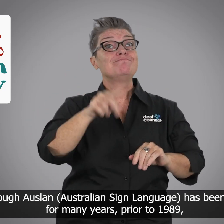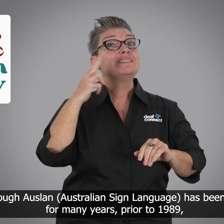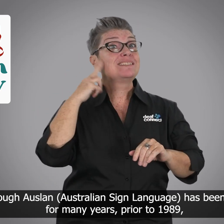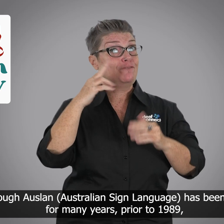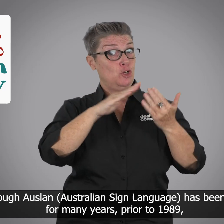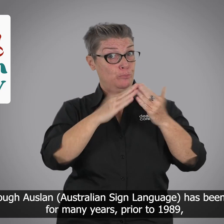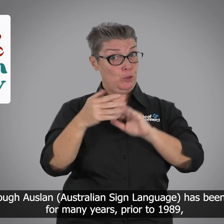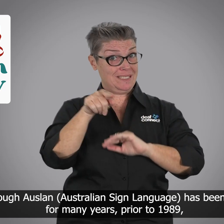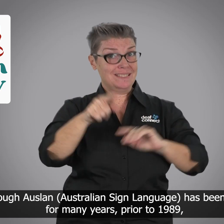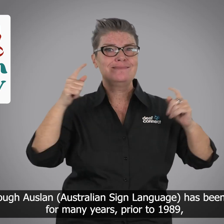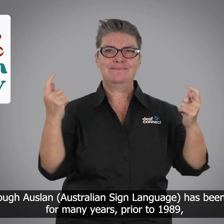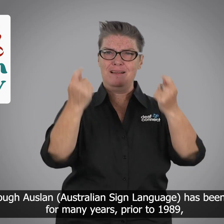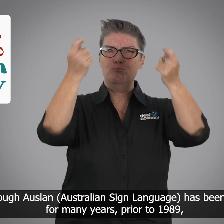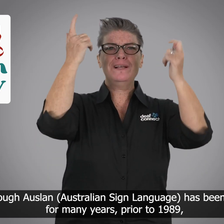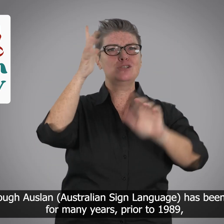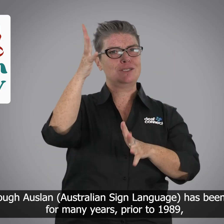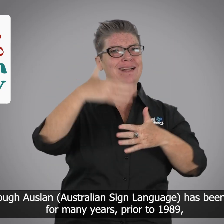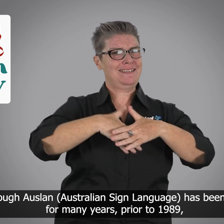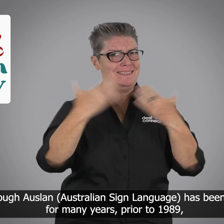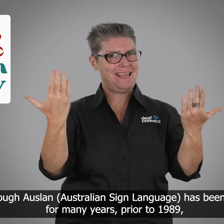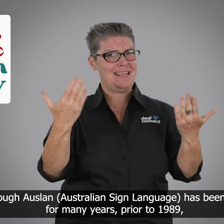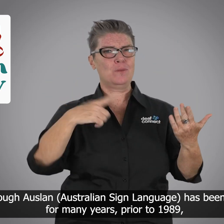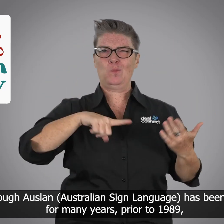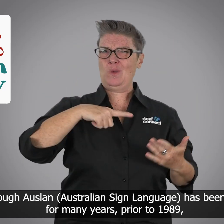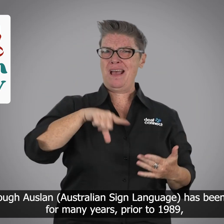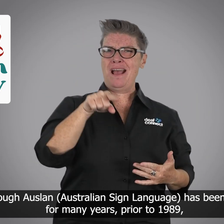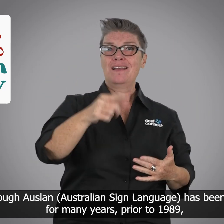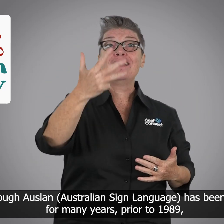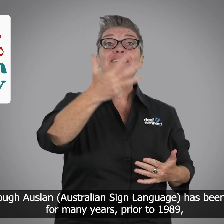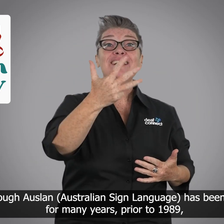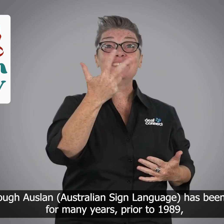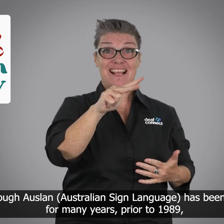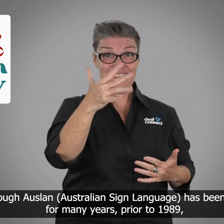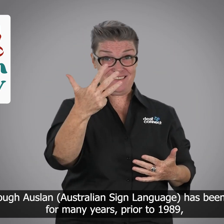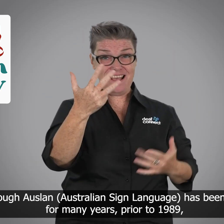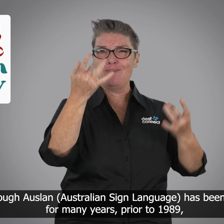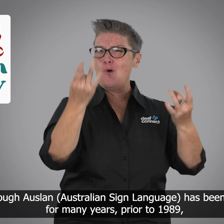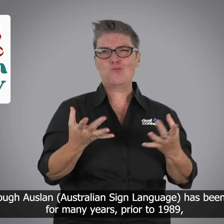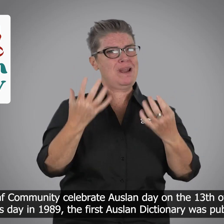Although Auslan (Australian Sign Language) has been used for many years, prior to 1989,